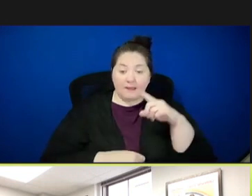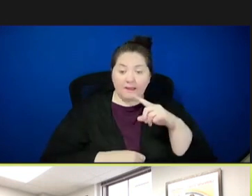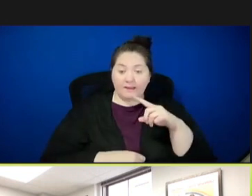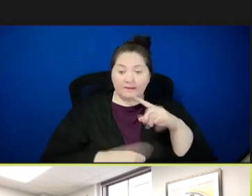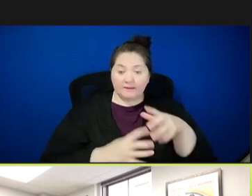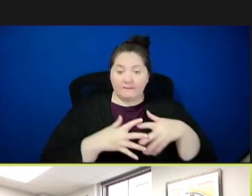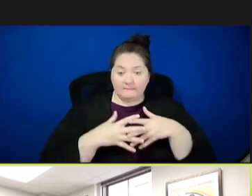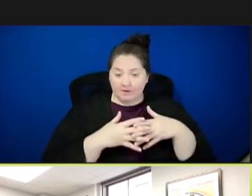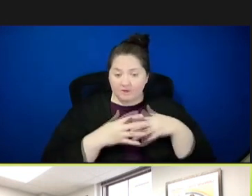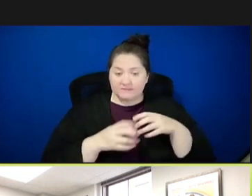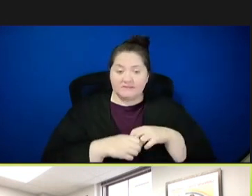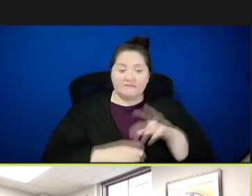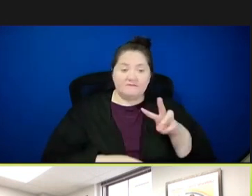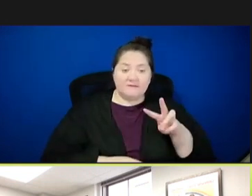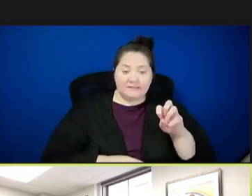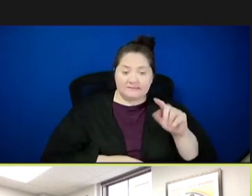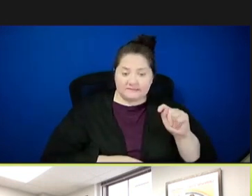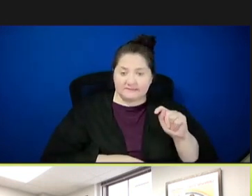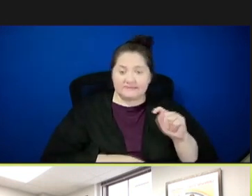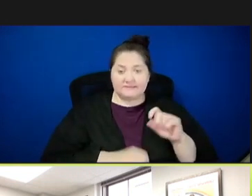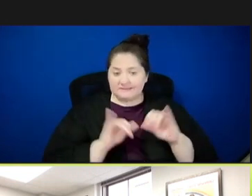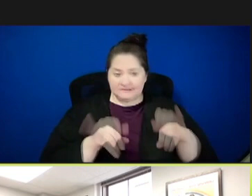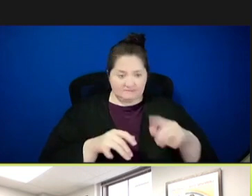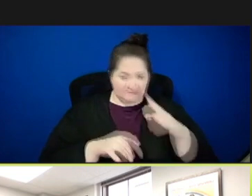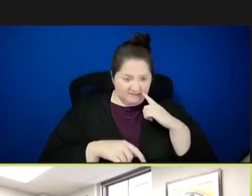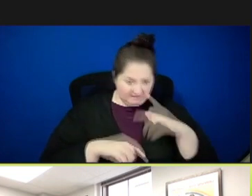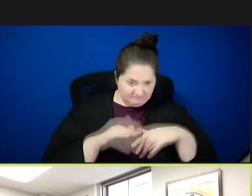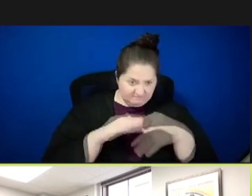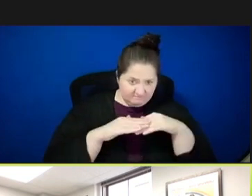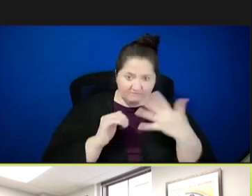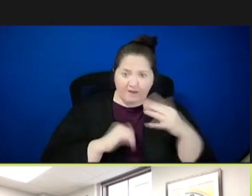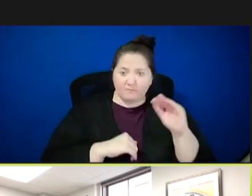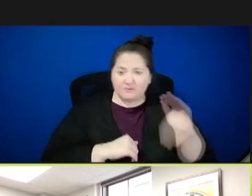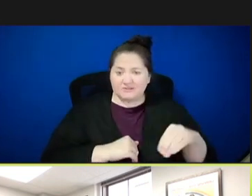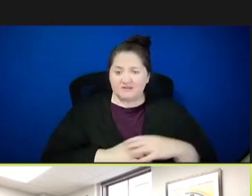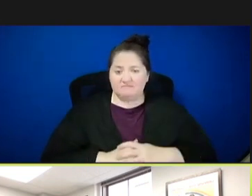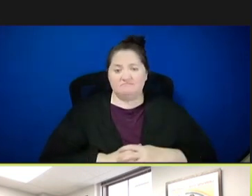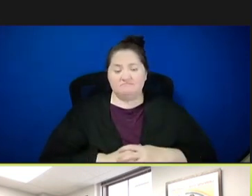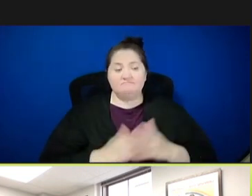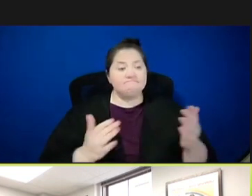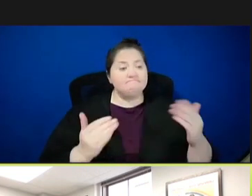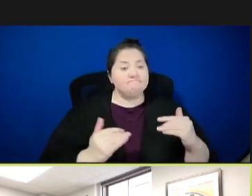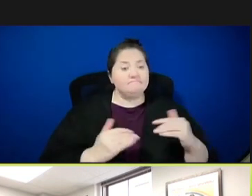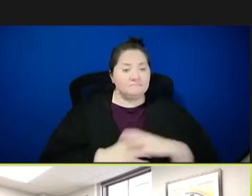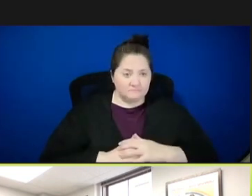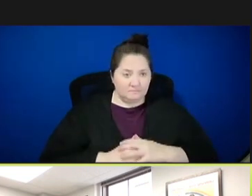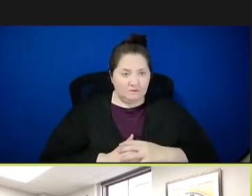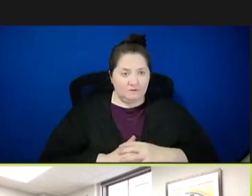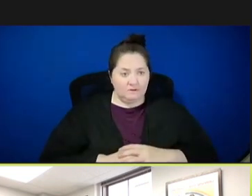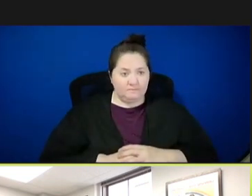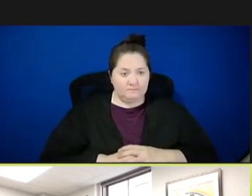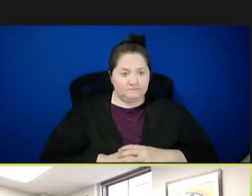barely even registers there to get to 5 percent. So next slide please.